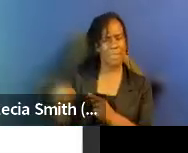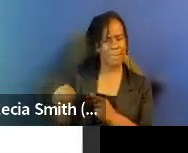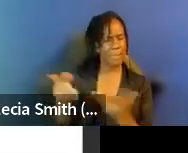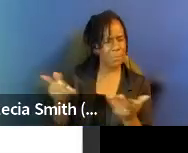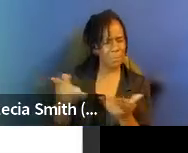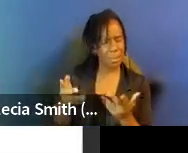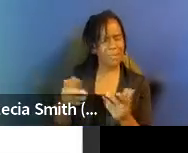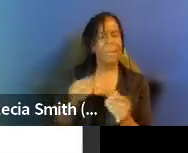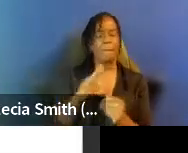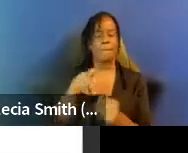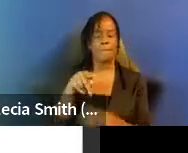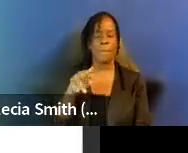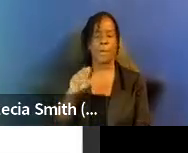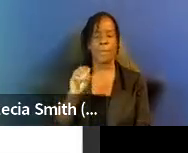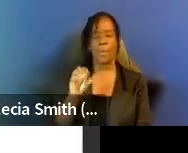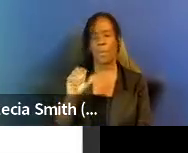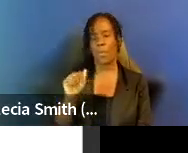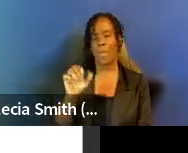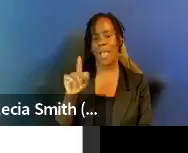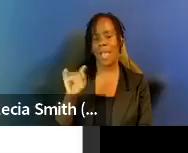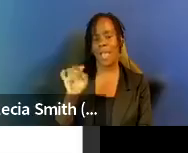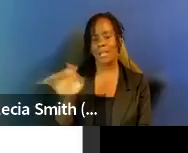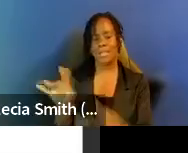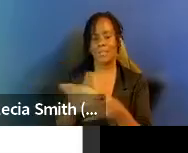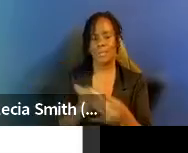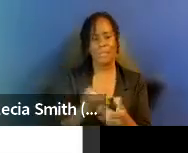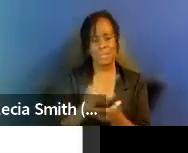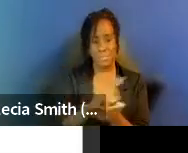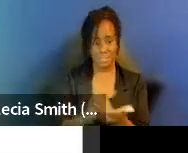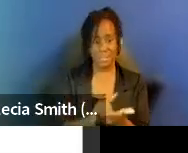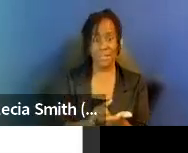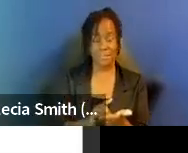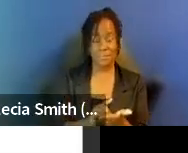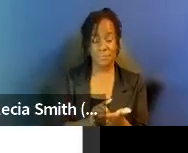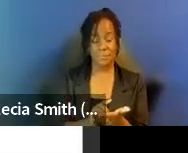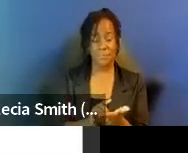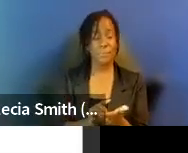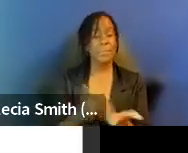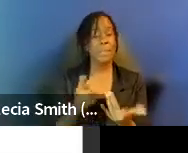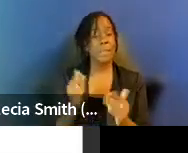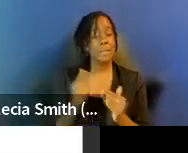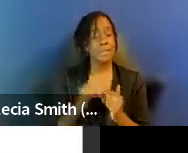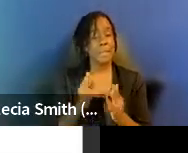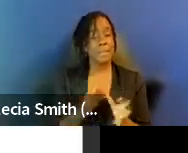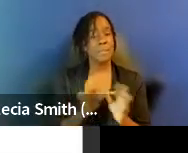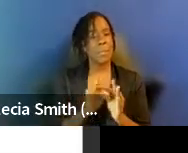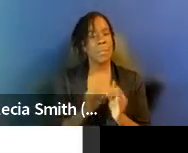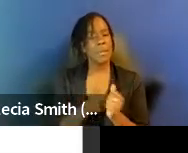historically marginalized and rather really focus on more of the majority population or average user population.